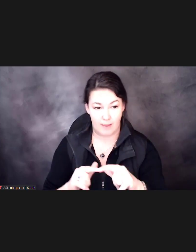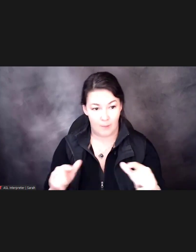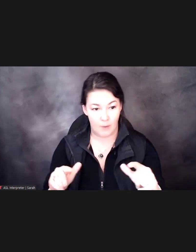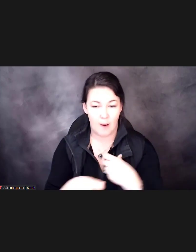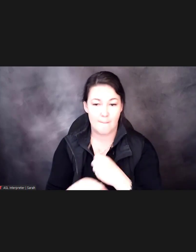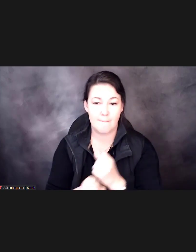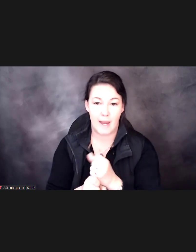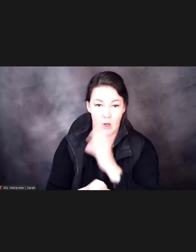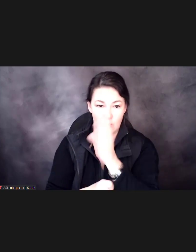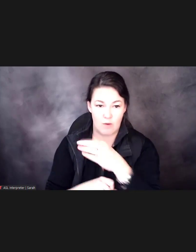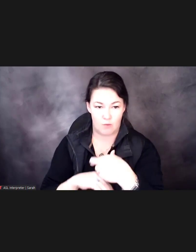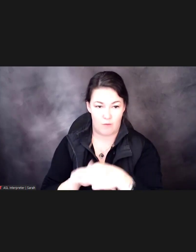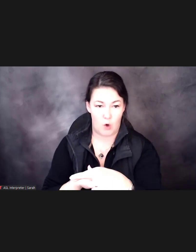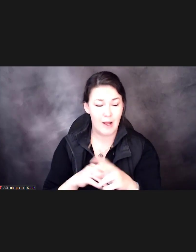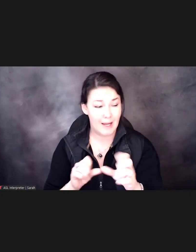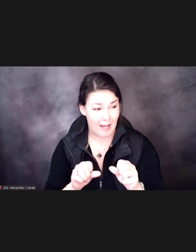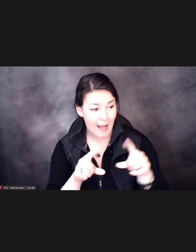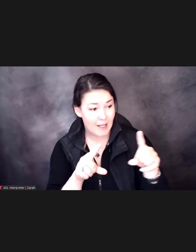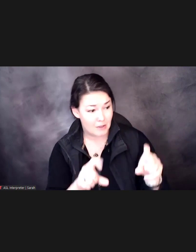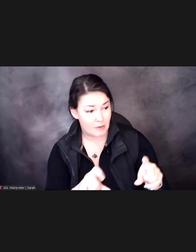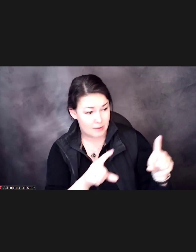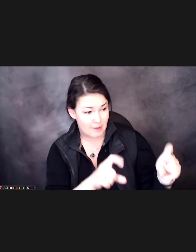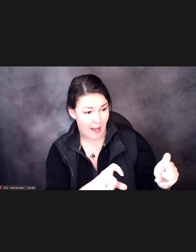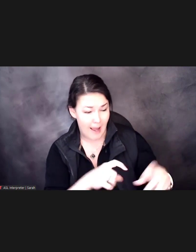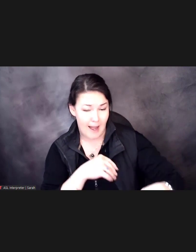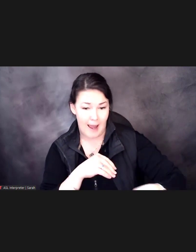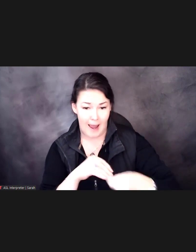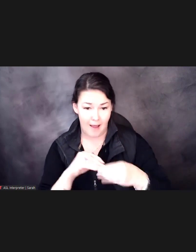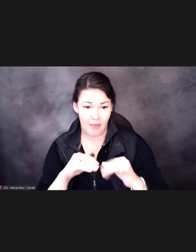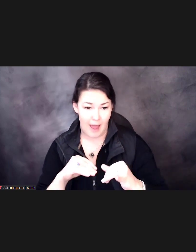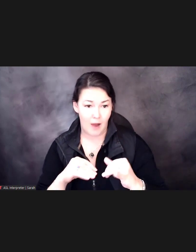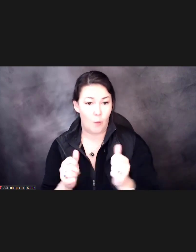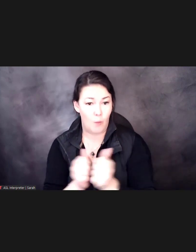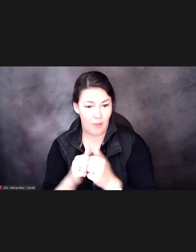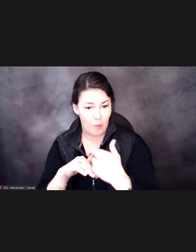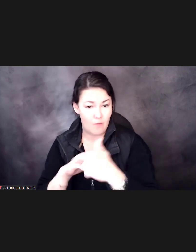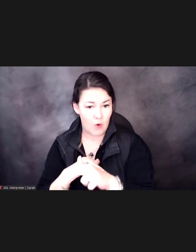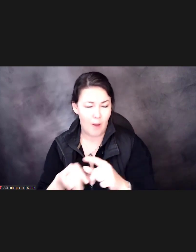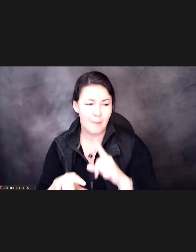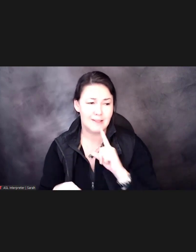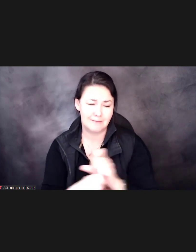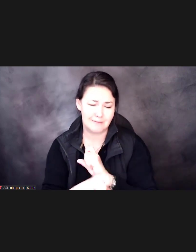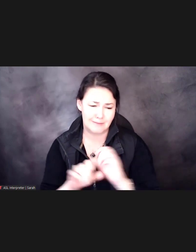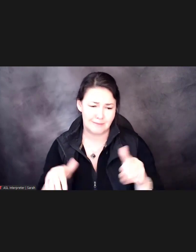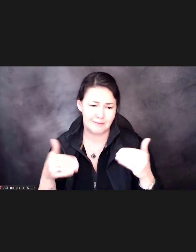referral and, of course, you can screen the child and send that